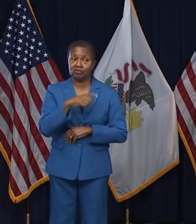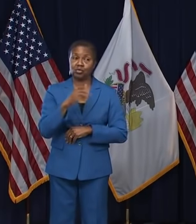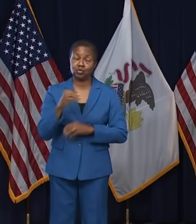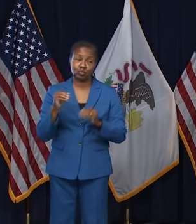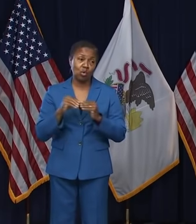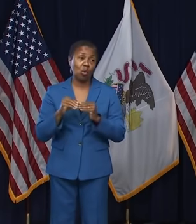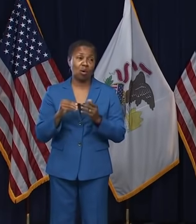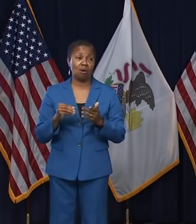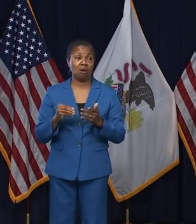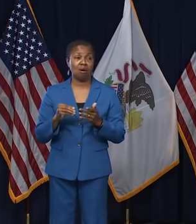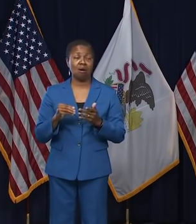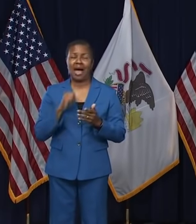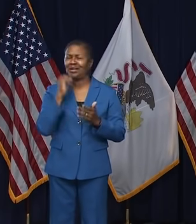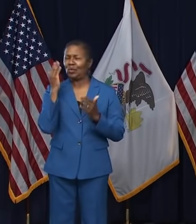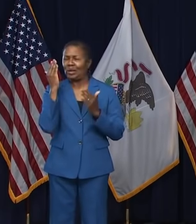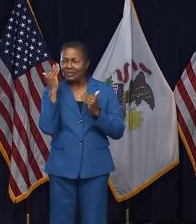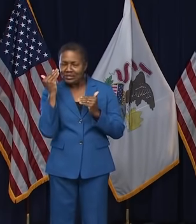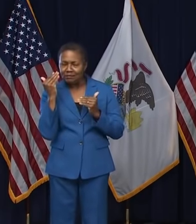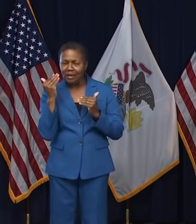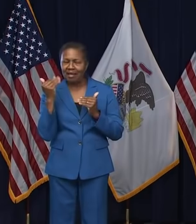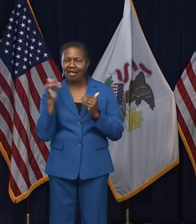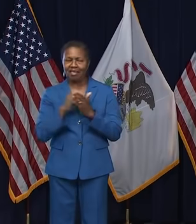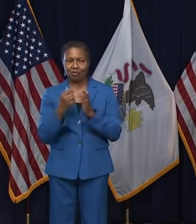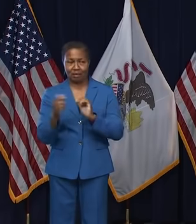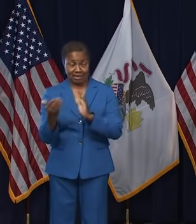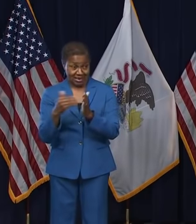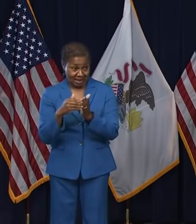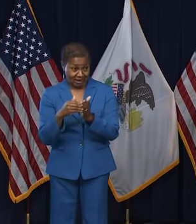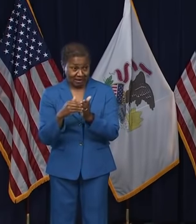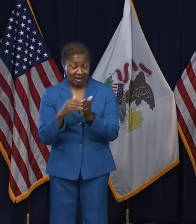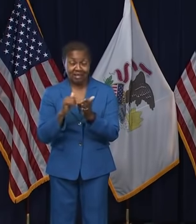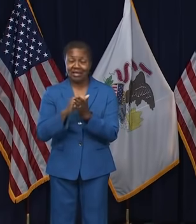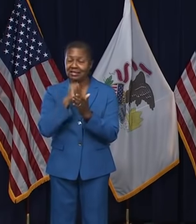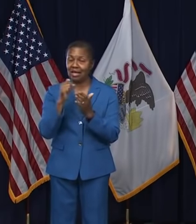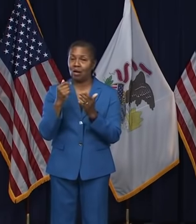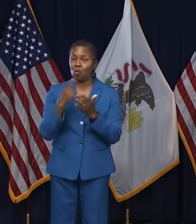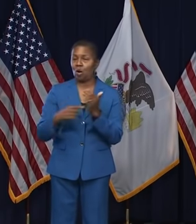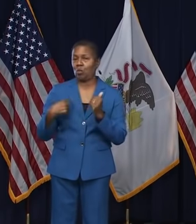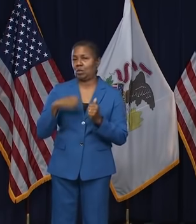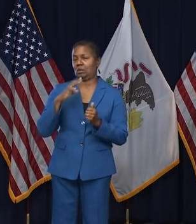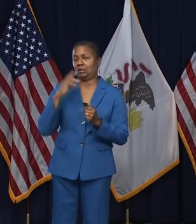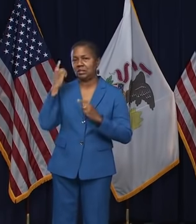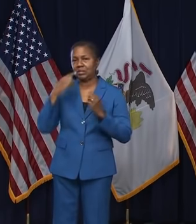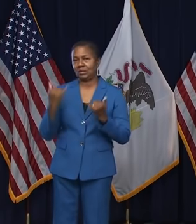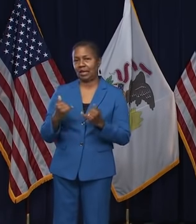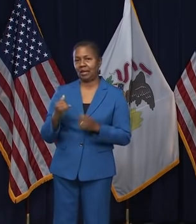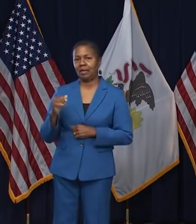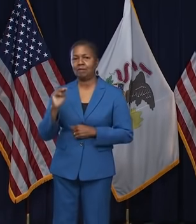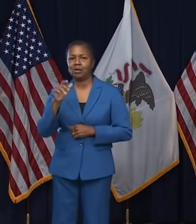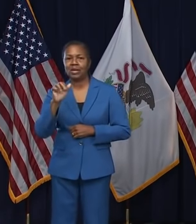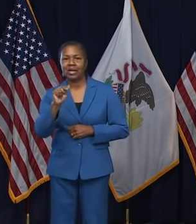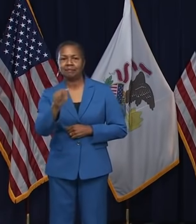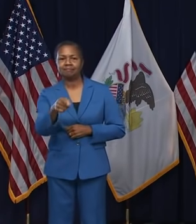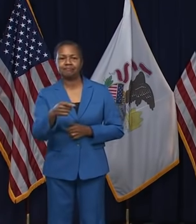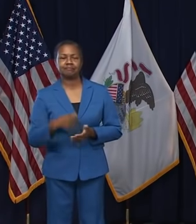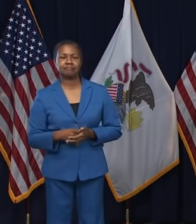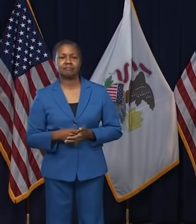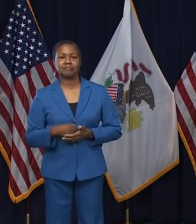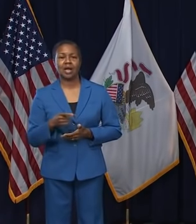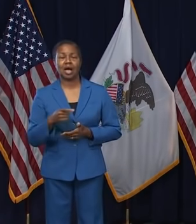treat people in hospitals. You have to take further steps so I